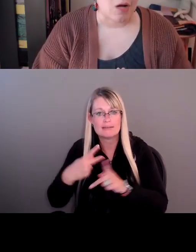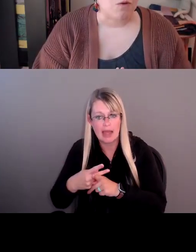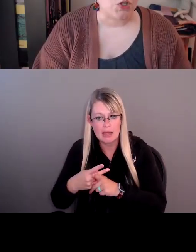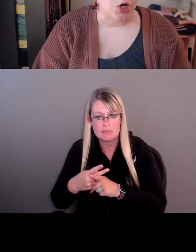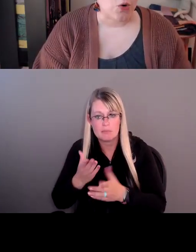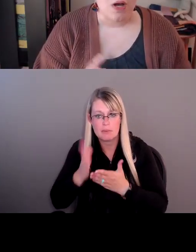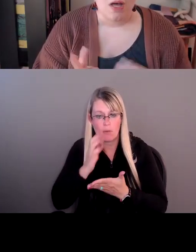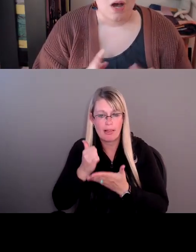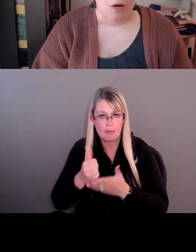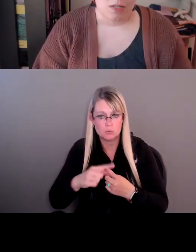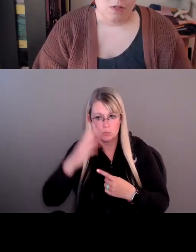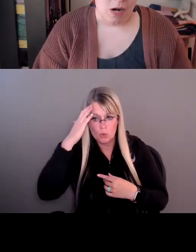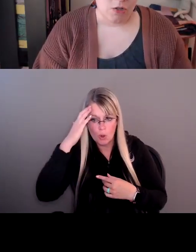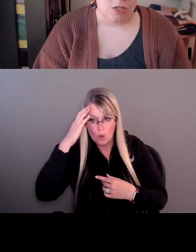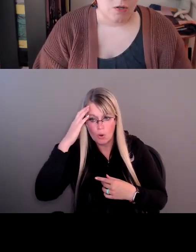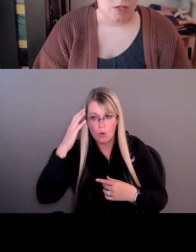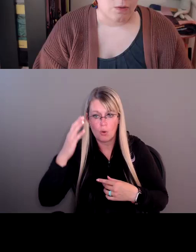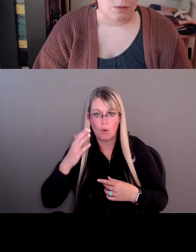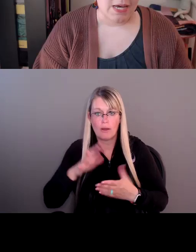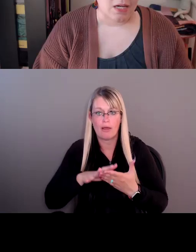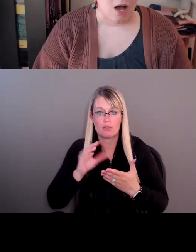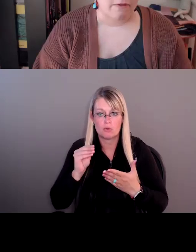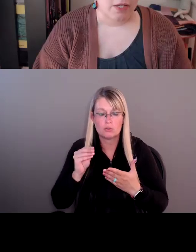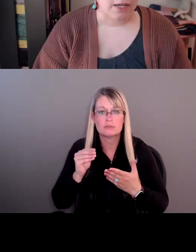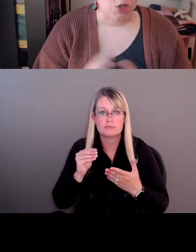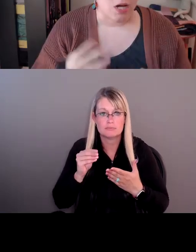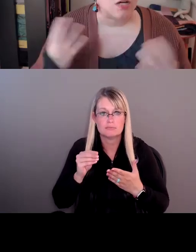helpful to know and what are some strategies you can use to make it not feel like it giant